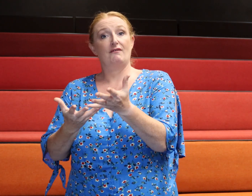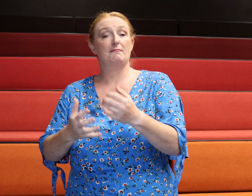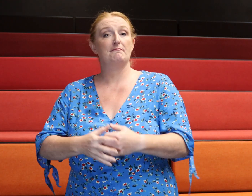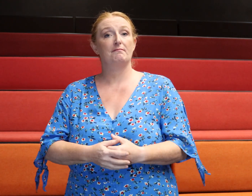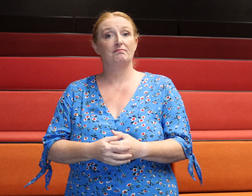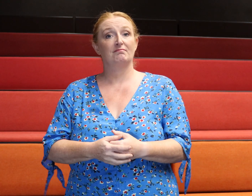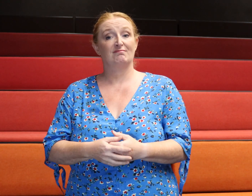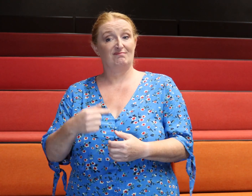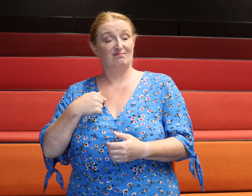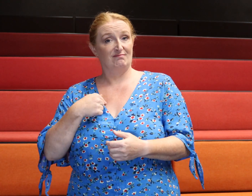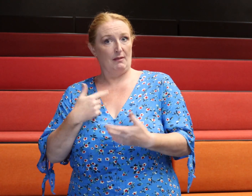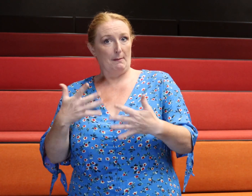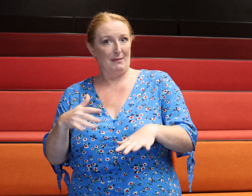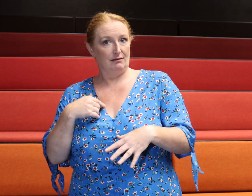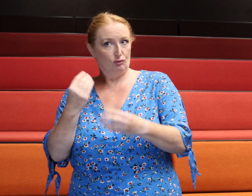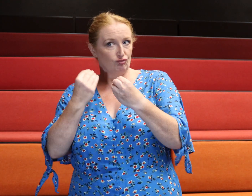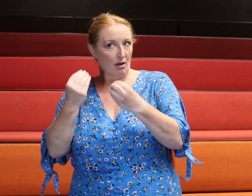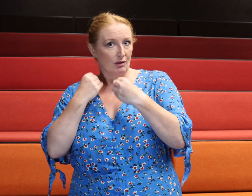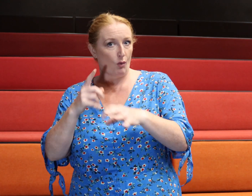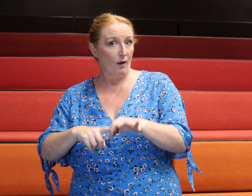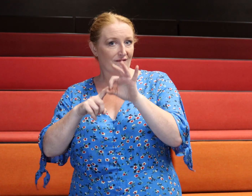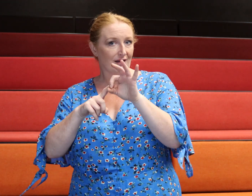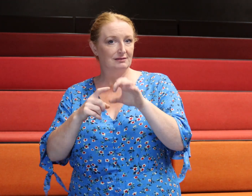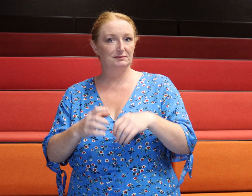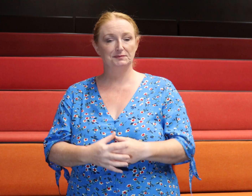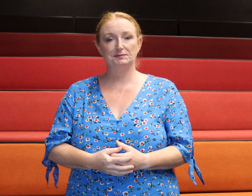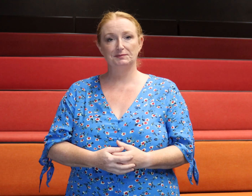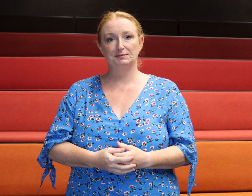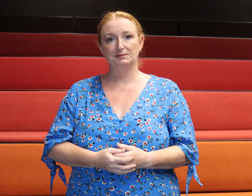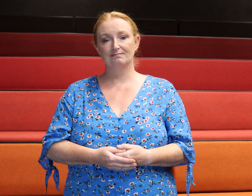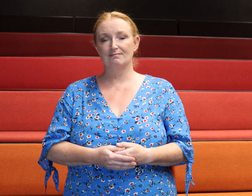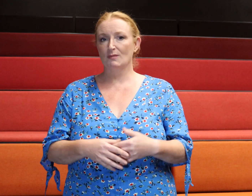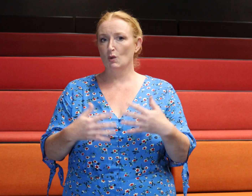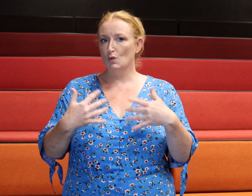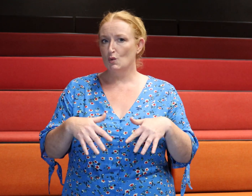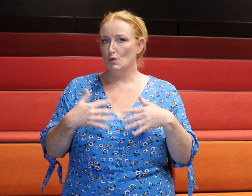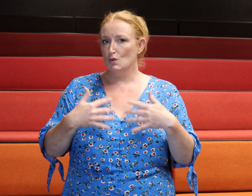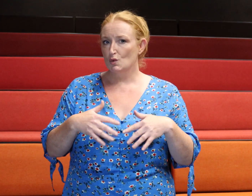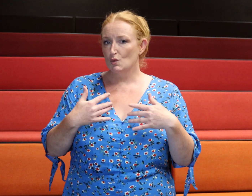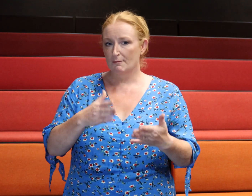who has trained and qualified. There's a lot that goes into